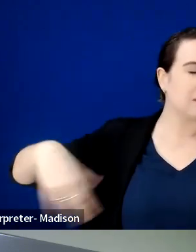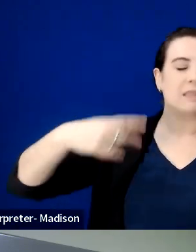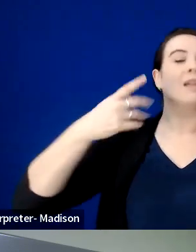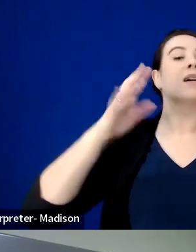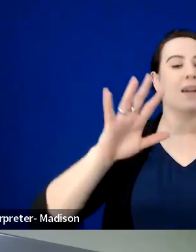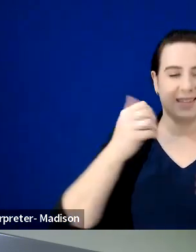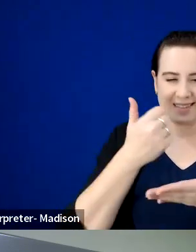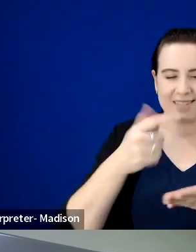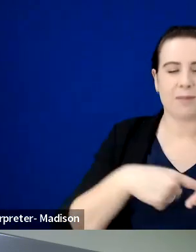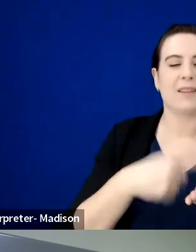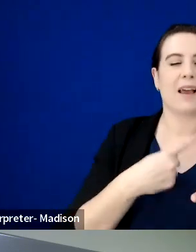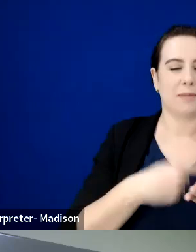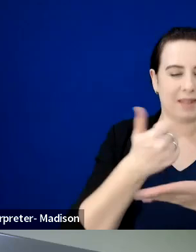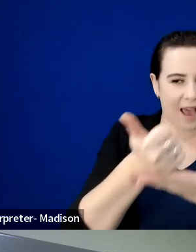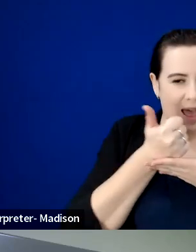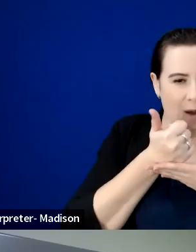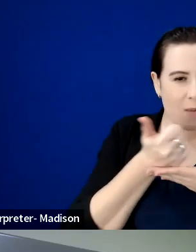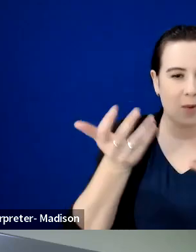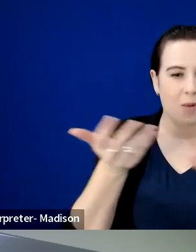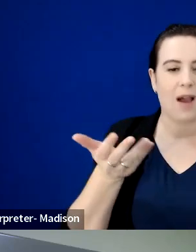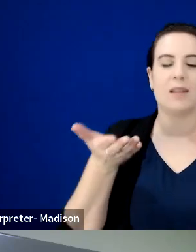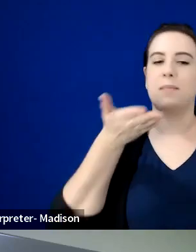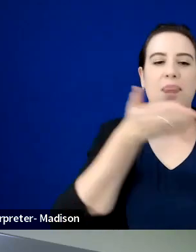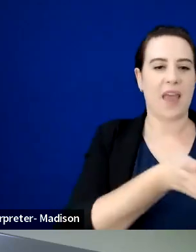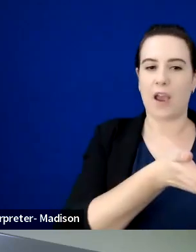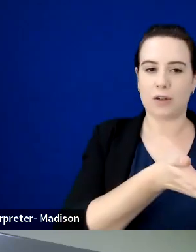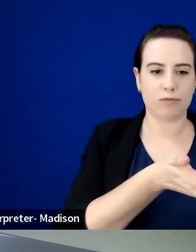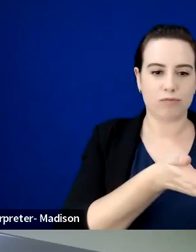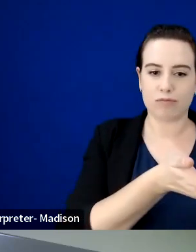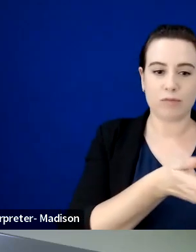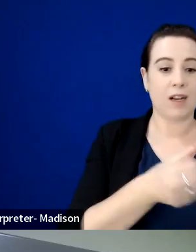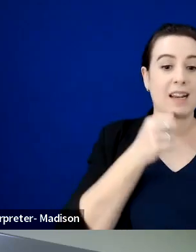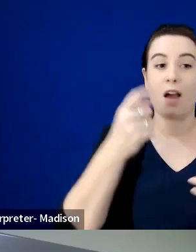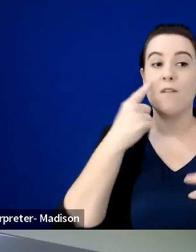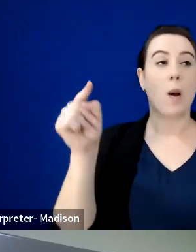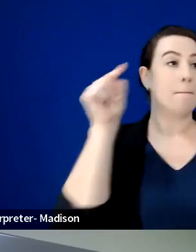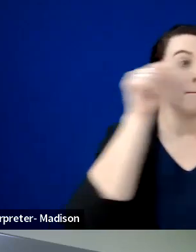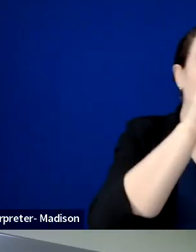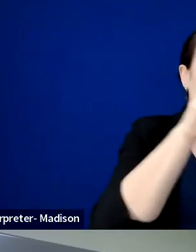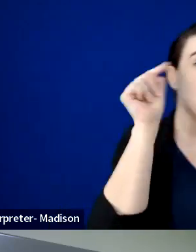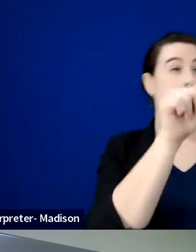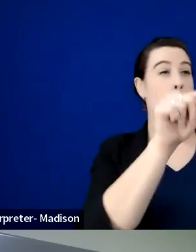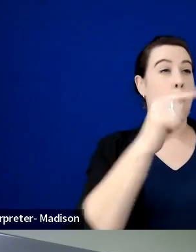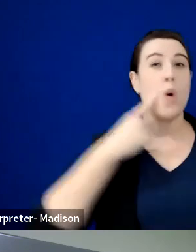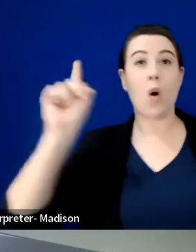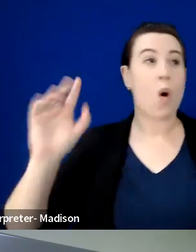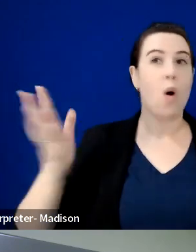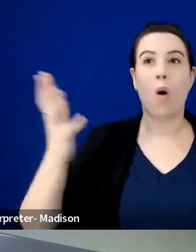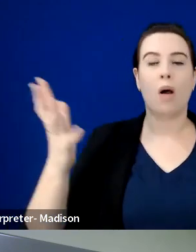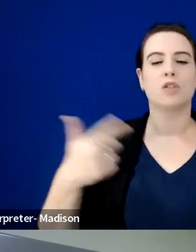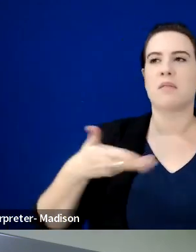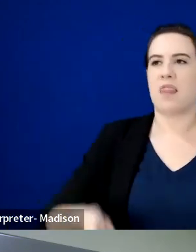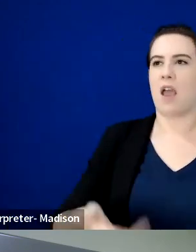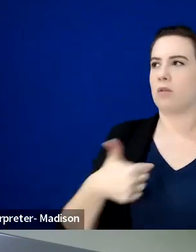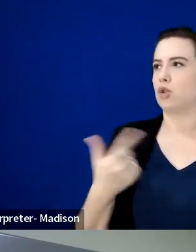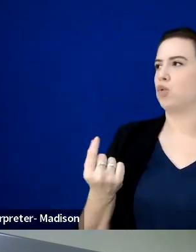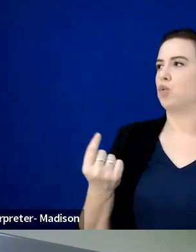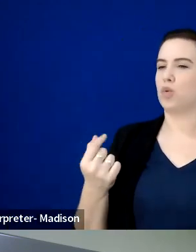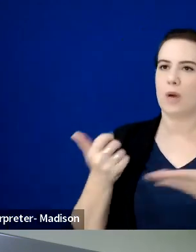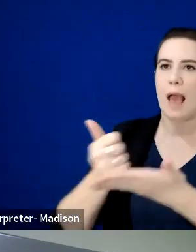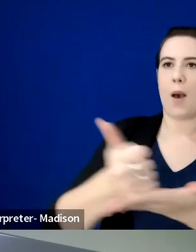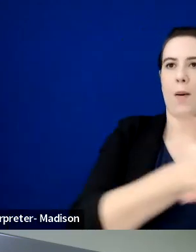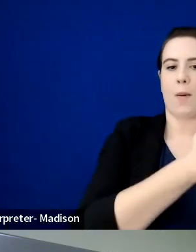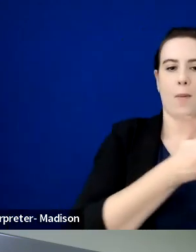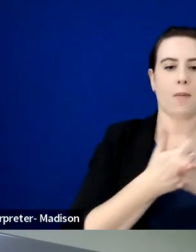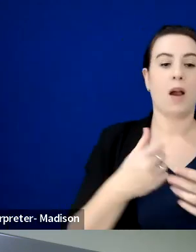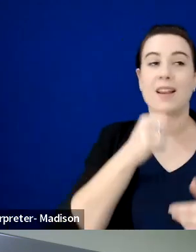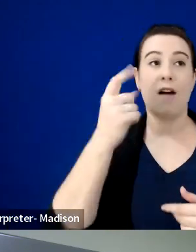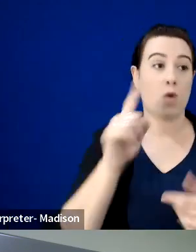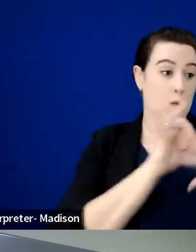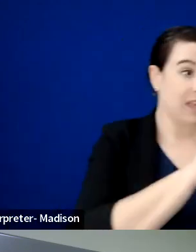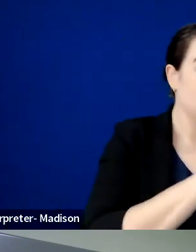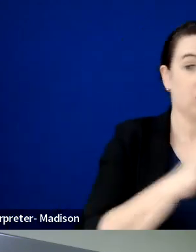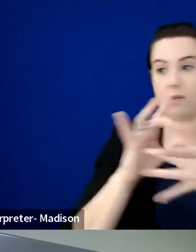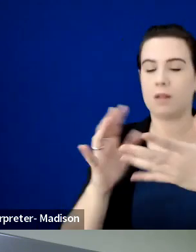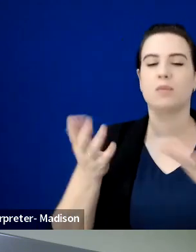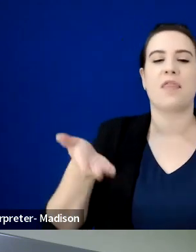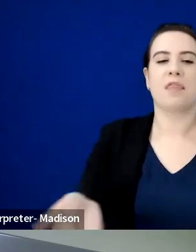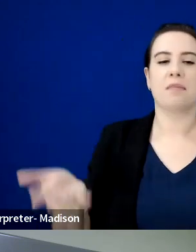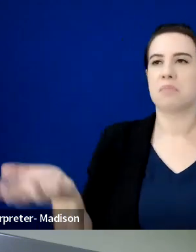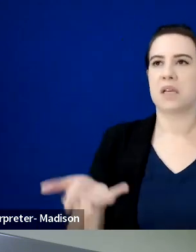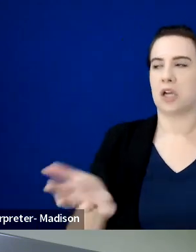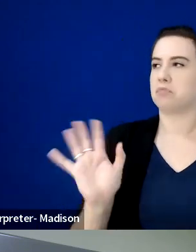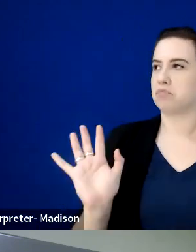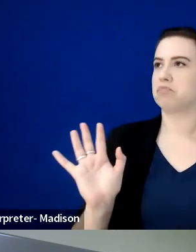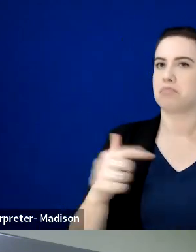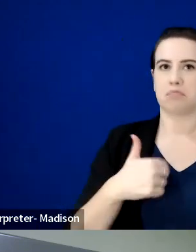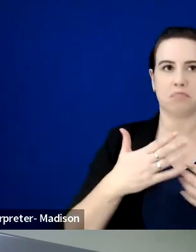And -- and to that end, I think we -- we often -- it's a tendency when we have goals and we have destinations of what we'd like to achieve, it be tempting to be laser focussed on that outcome.